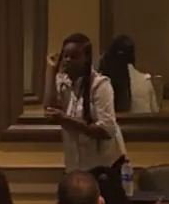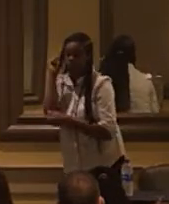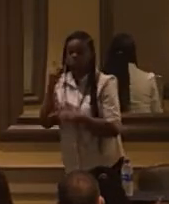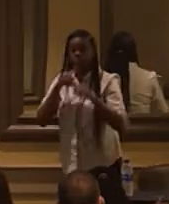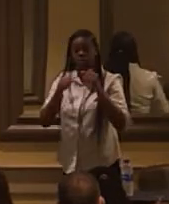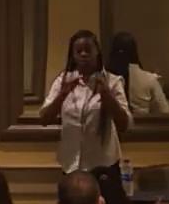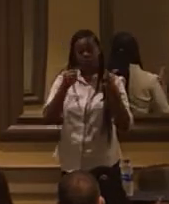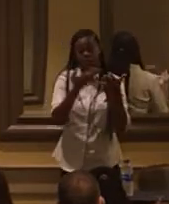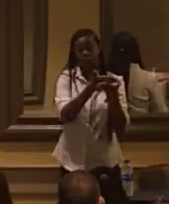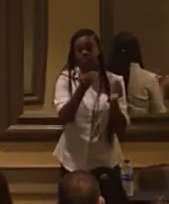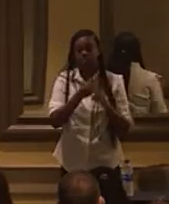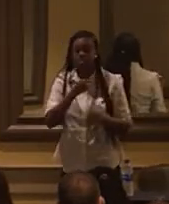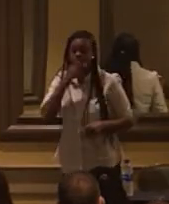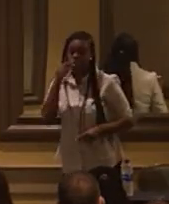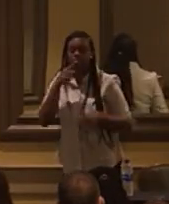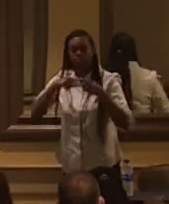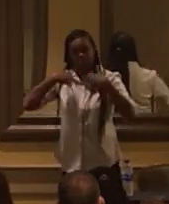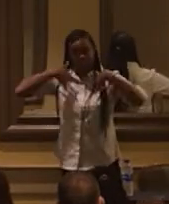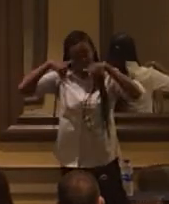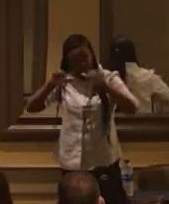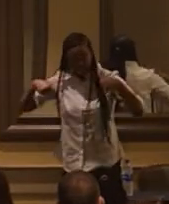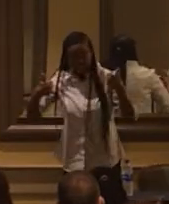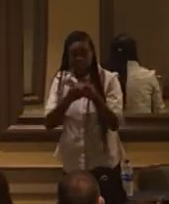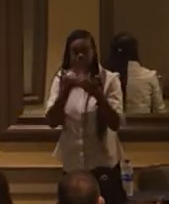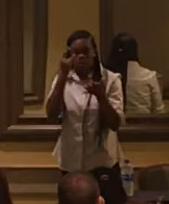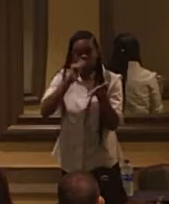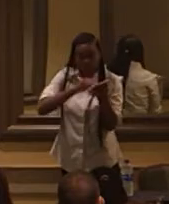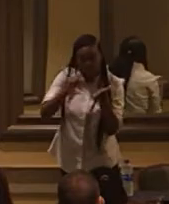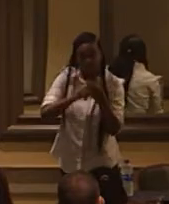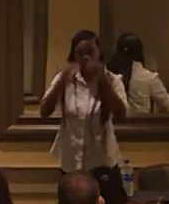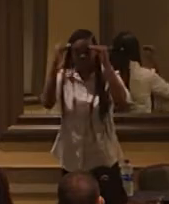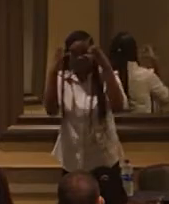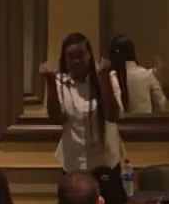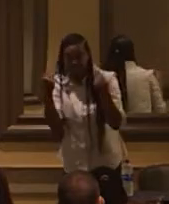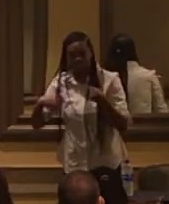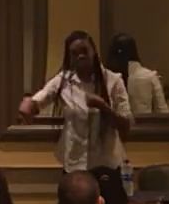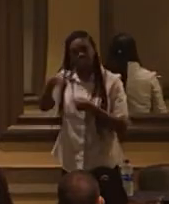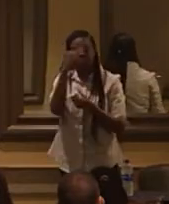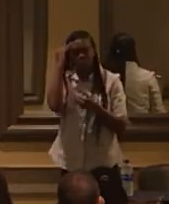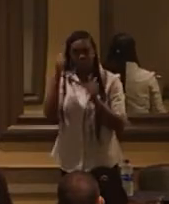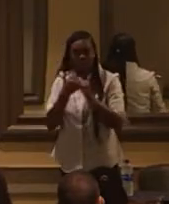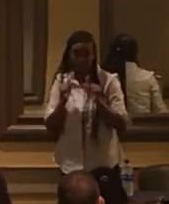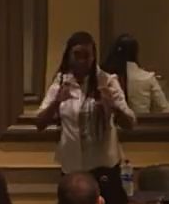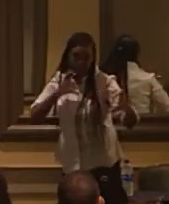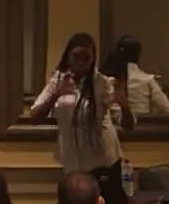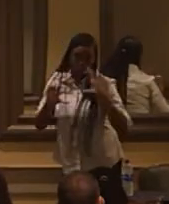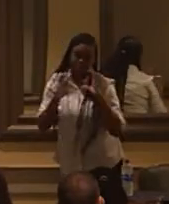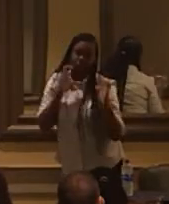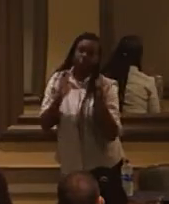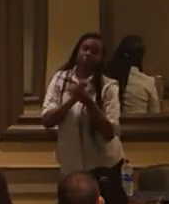At home, communication is pretty easy because my mom's deaf but I do have challenges still.